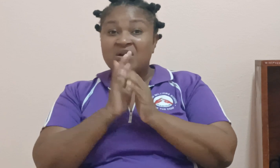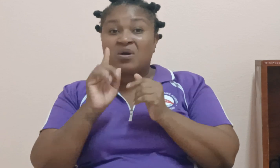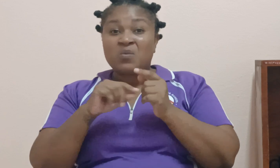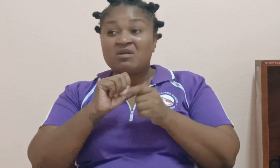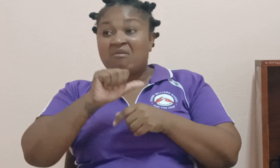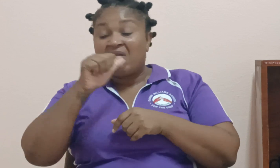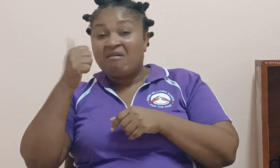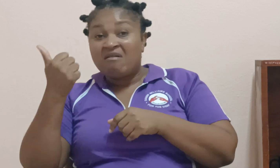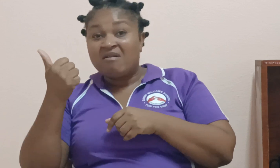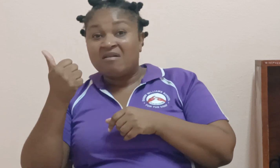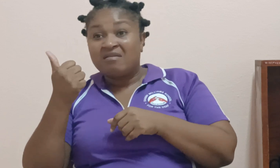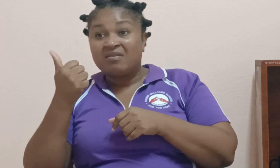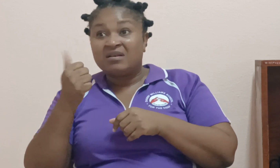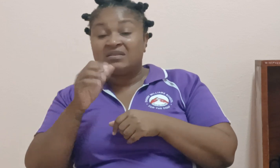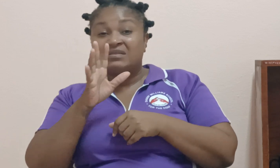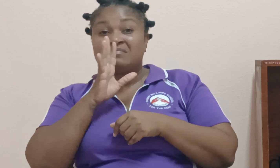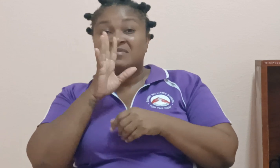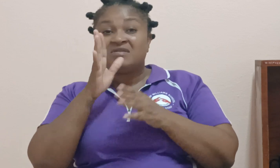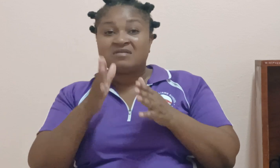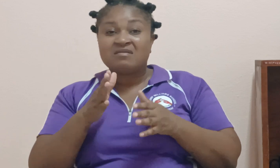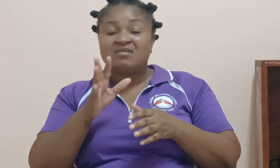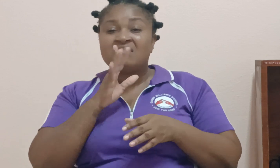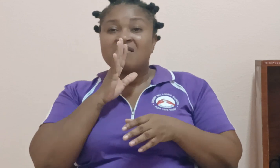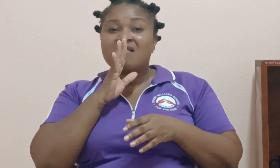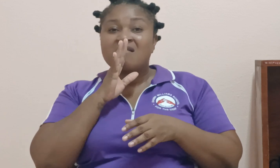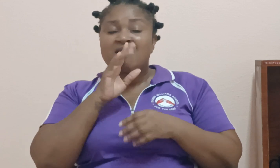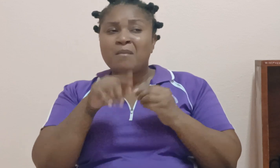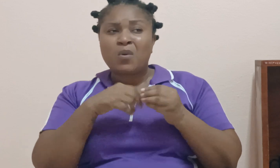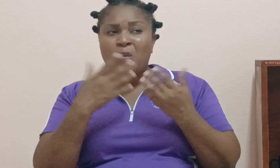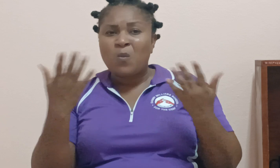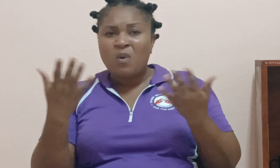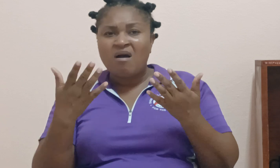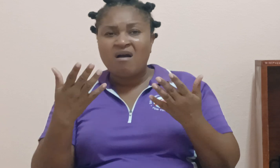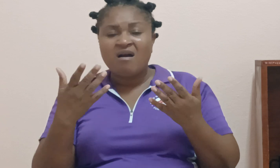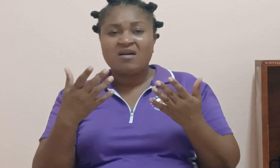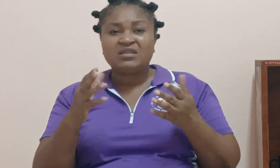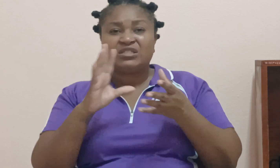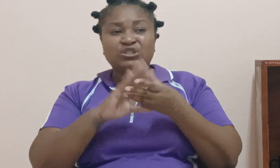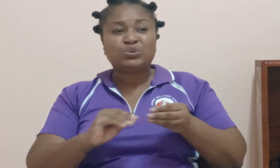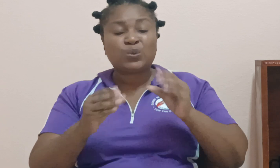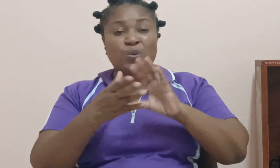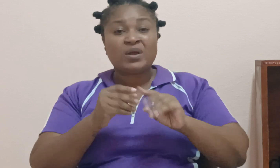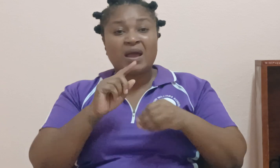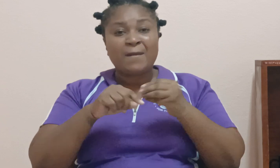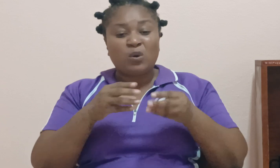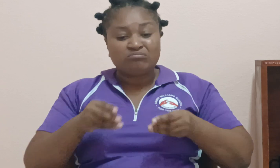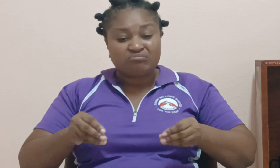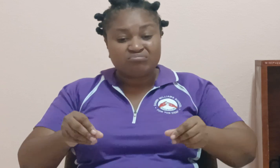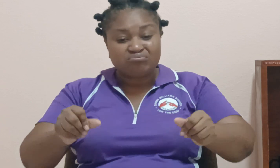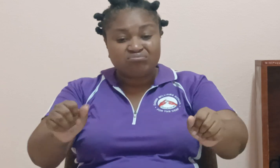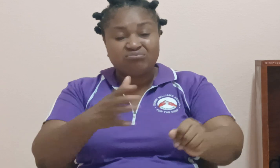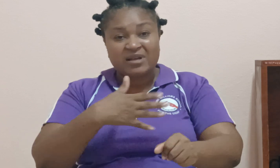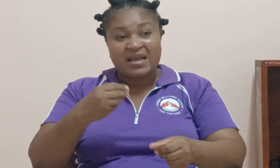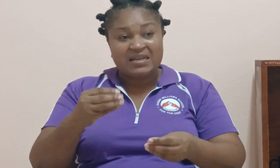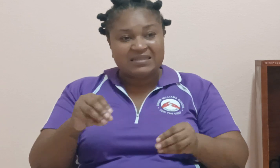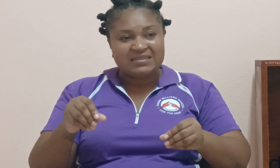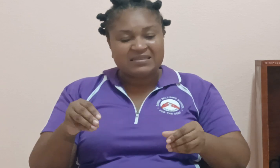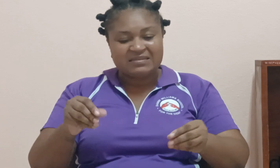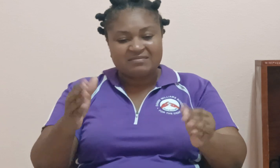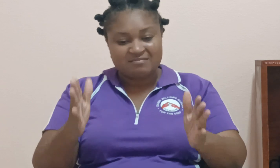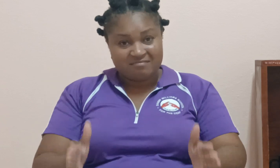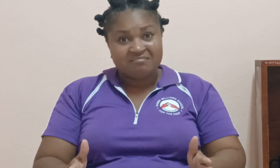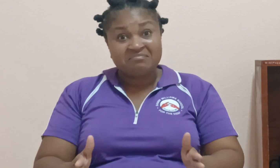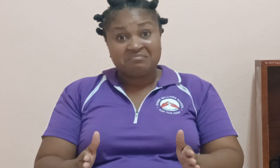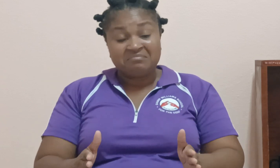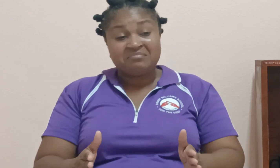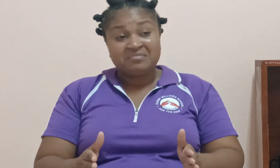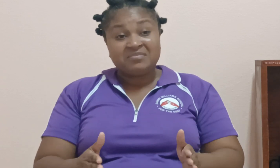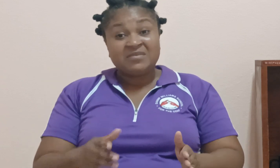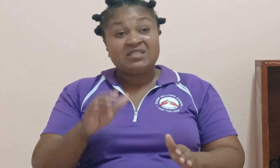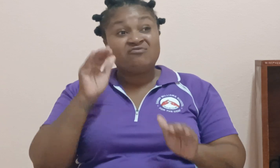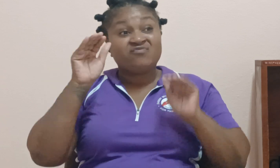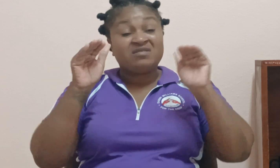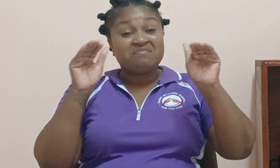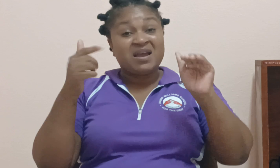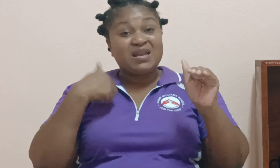speaker spoke about the parable of the sower and the seed. He reminded us that